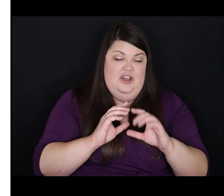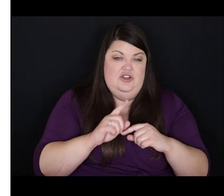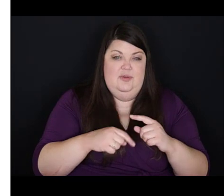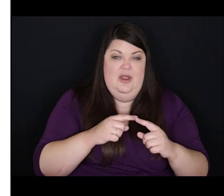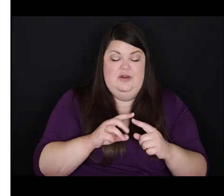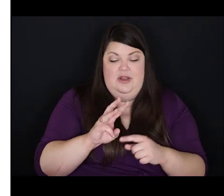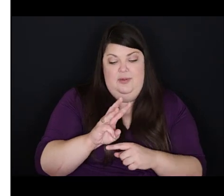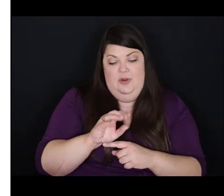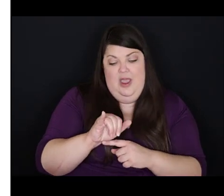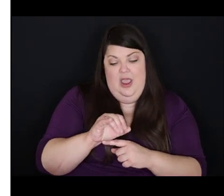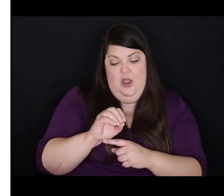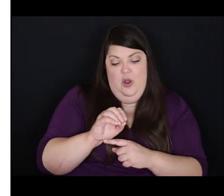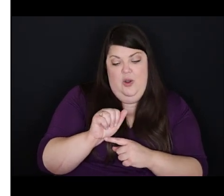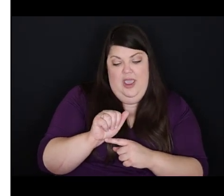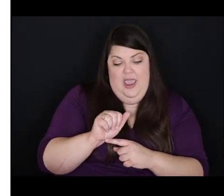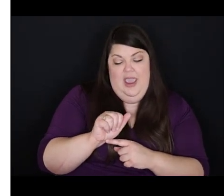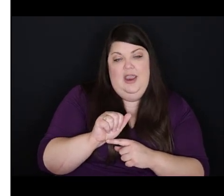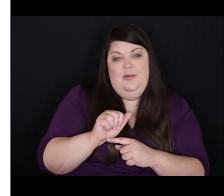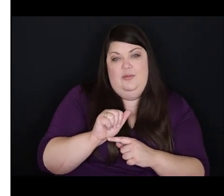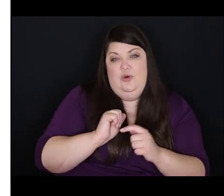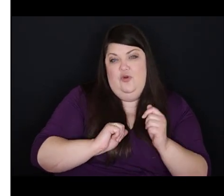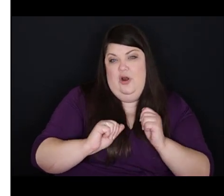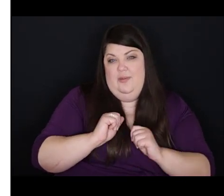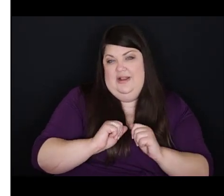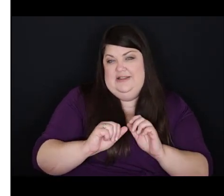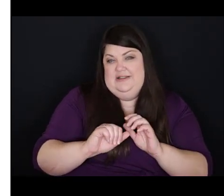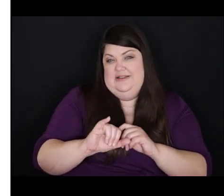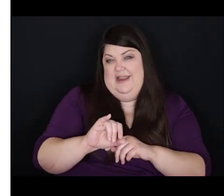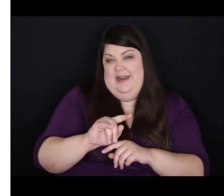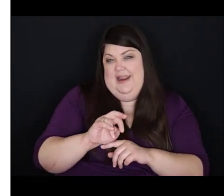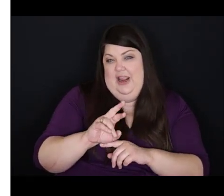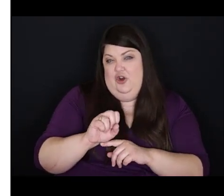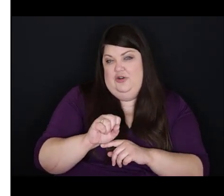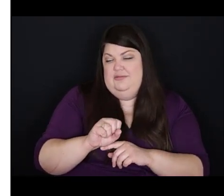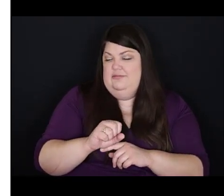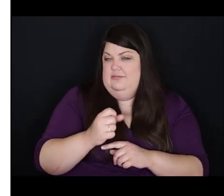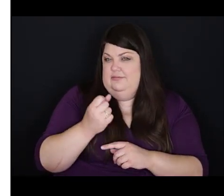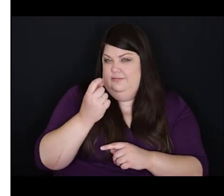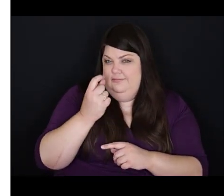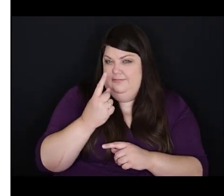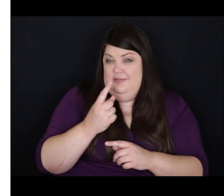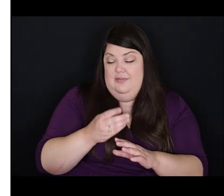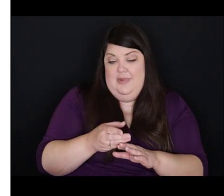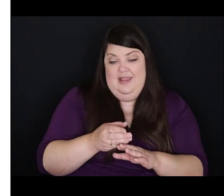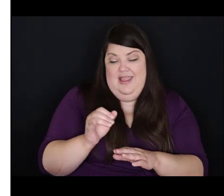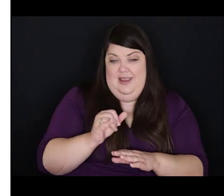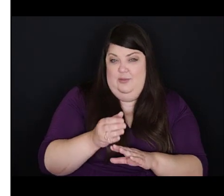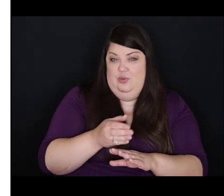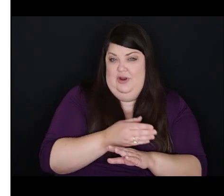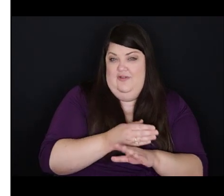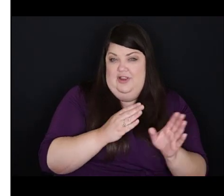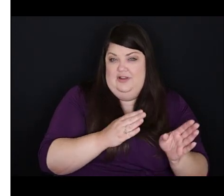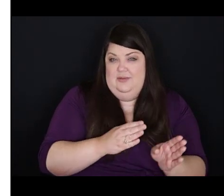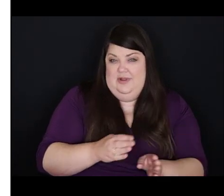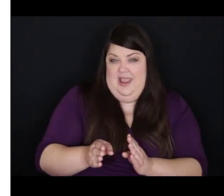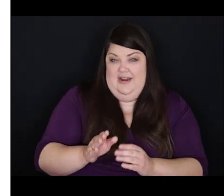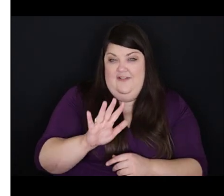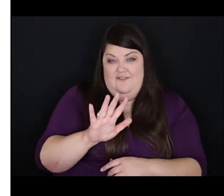WIOA performance indicators, please note that as in previous plans, five of the six performance